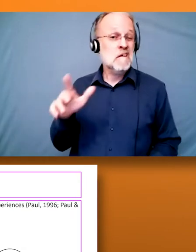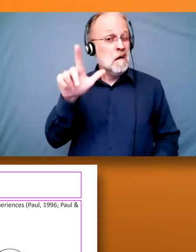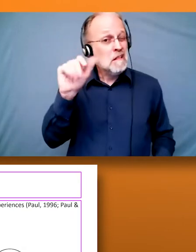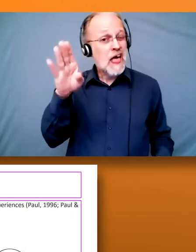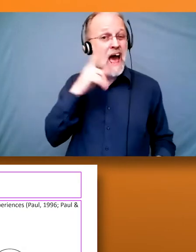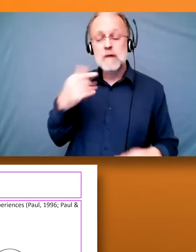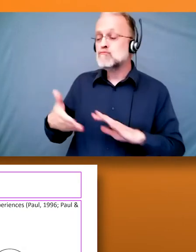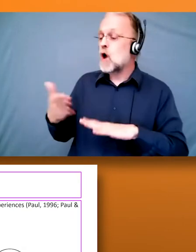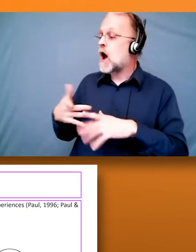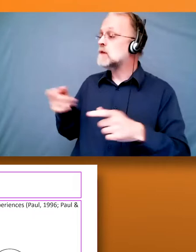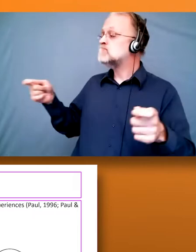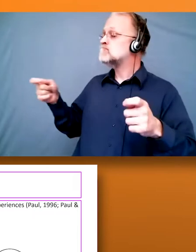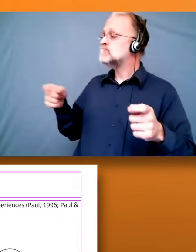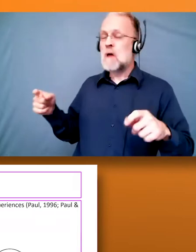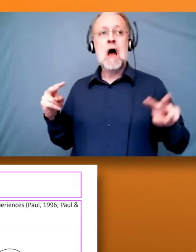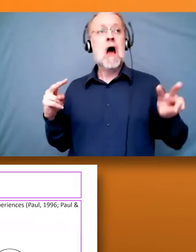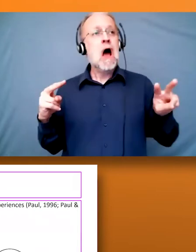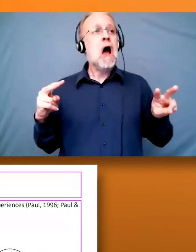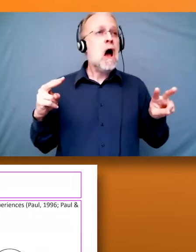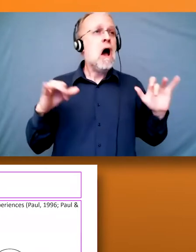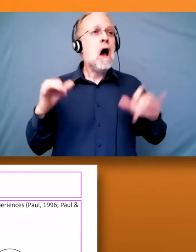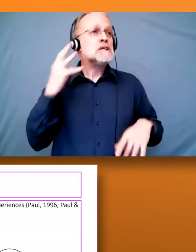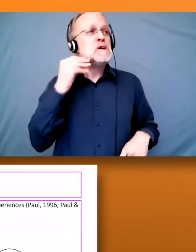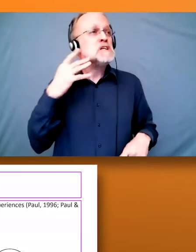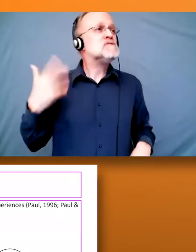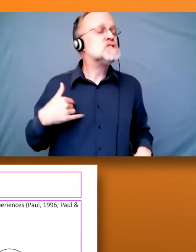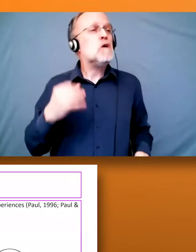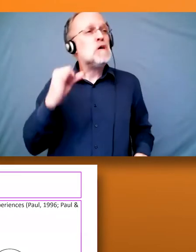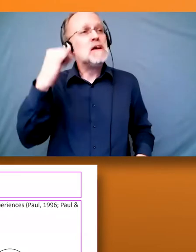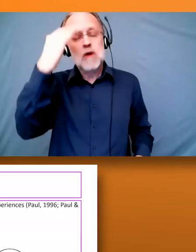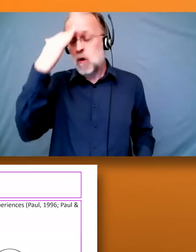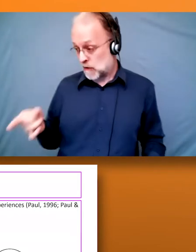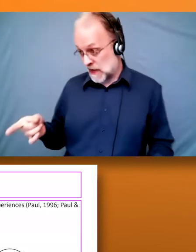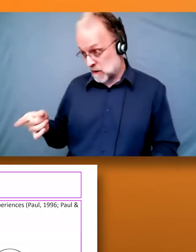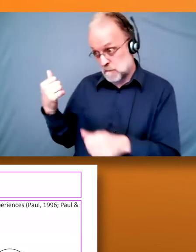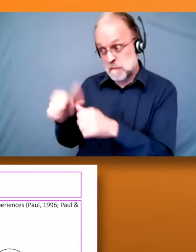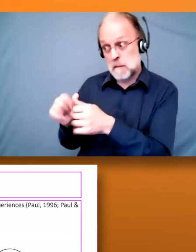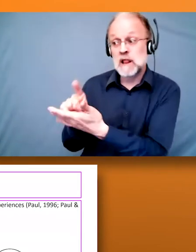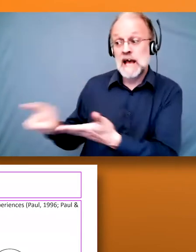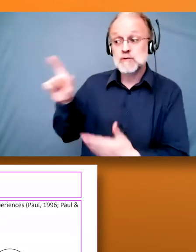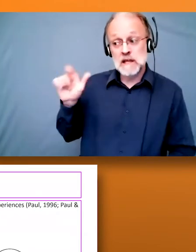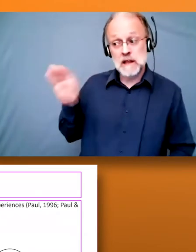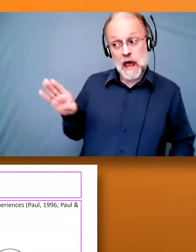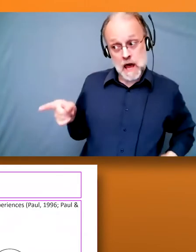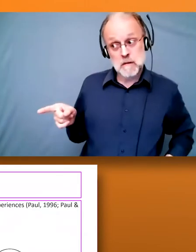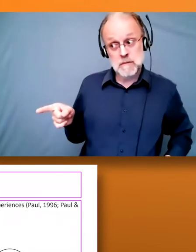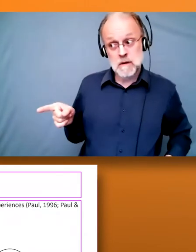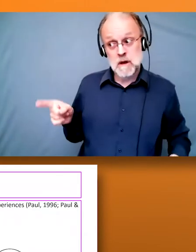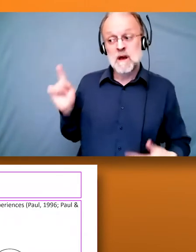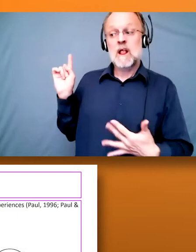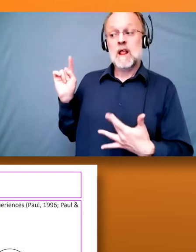So if you've run a lab, you know, with the students, and they've already experienced it, going back and talking about it,